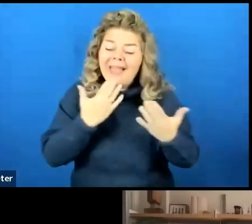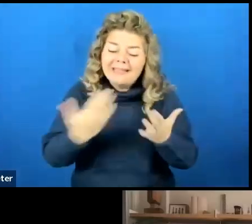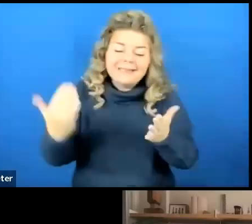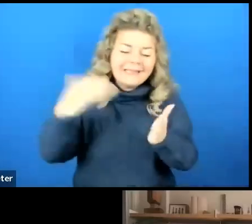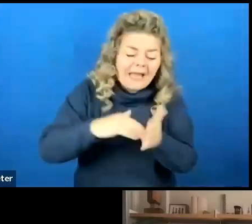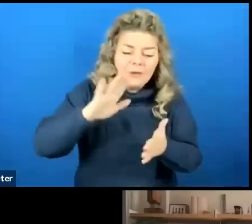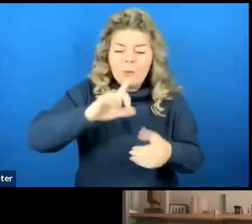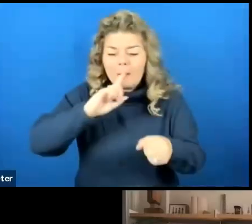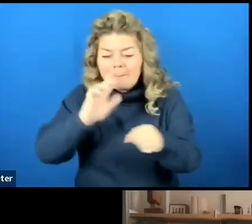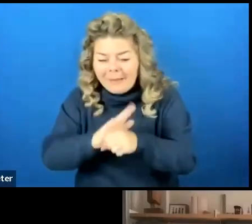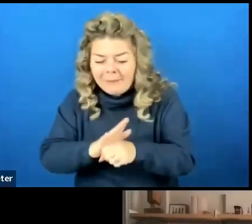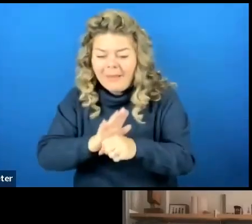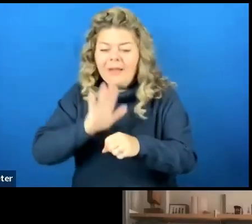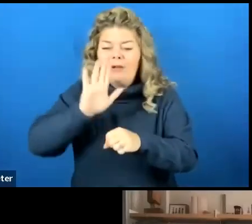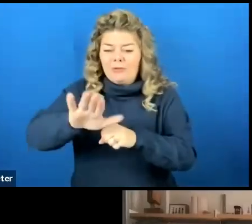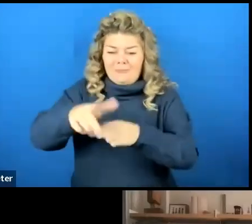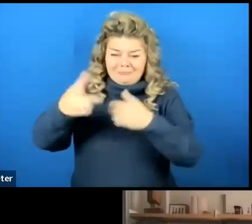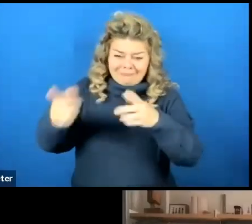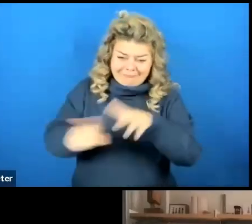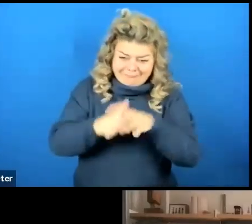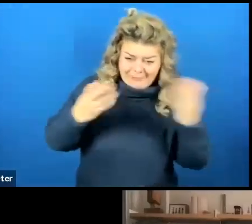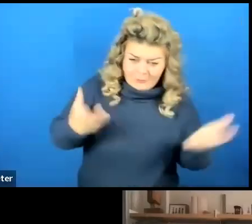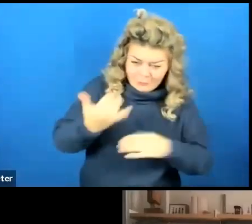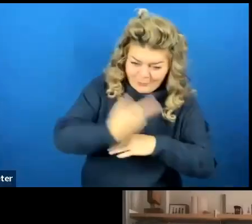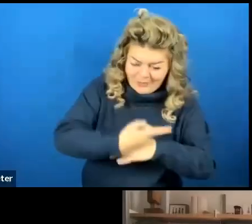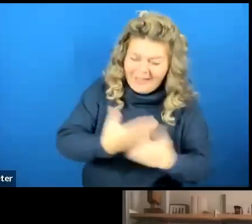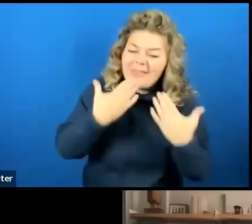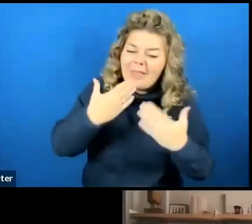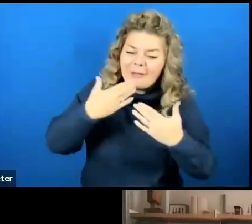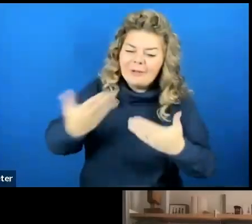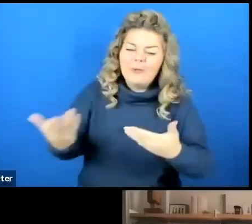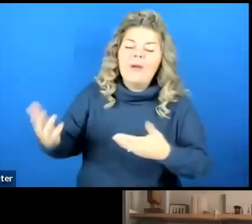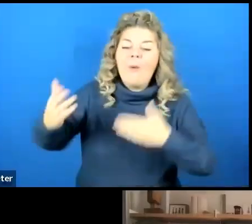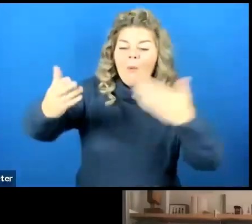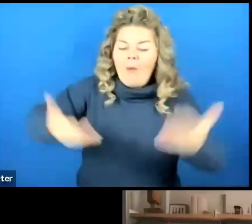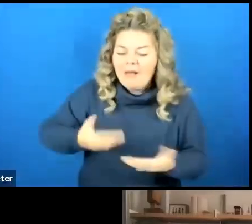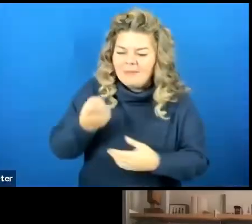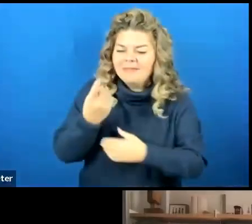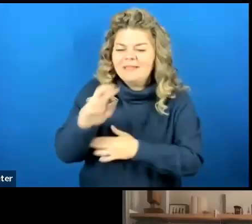and your presence here today. Please join me in welcoming Dr. Tabby Chavis.